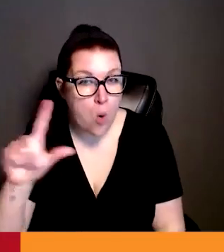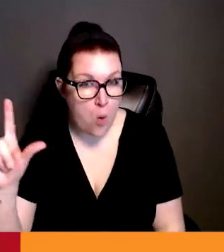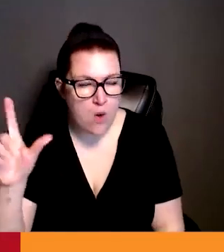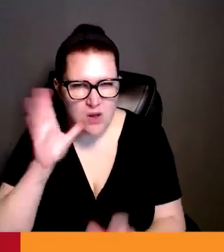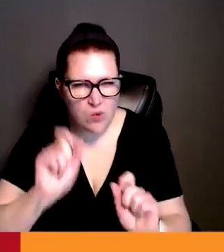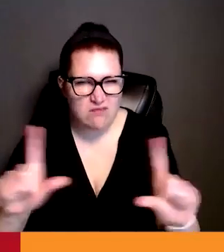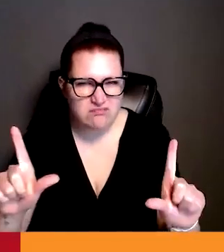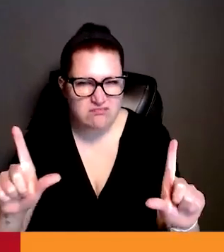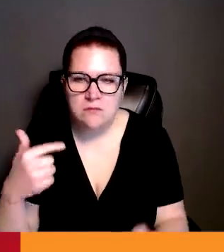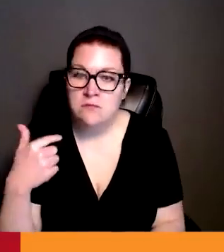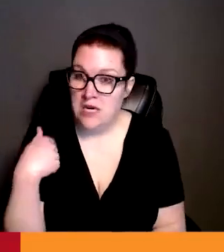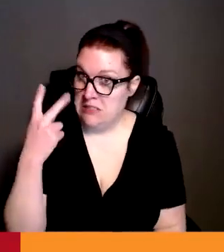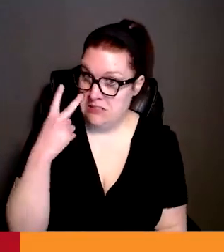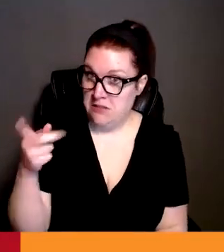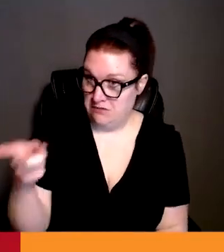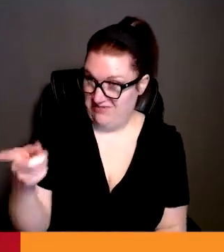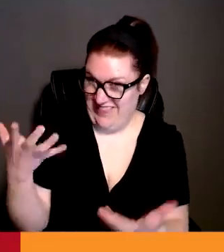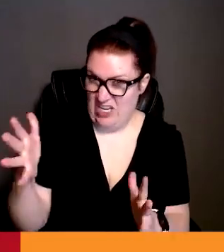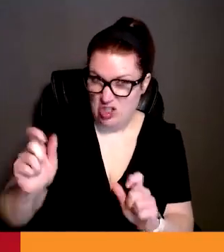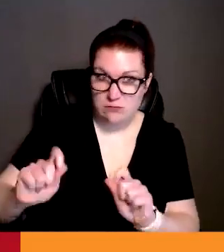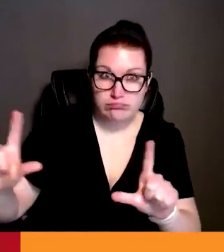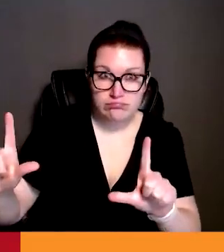And I see that it has been posted.